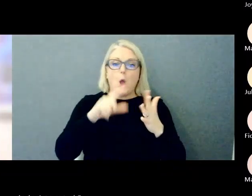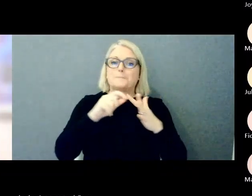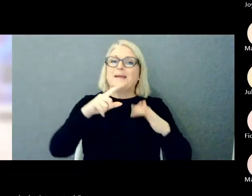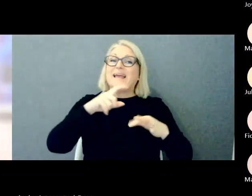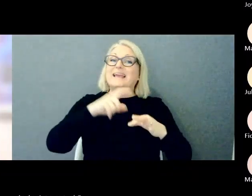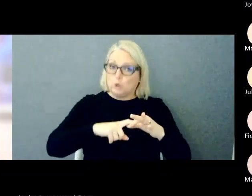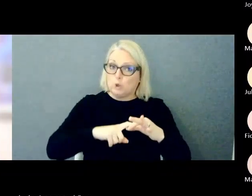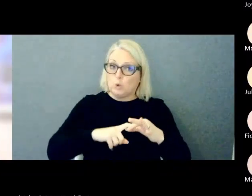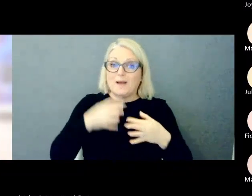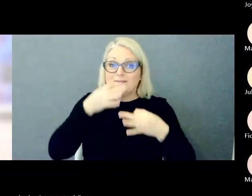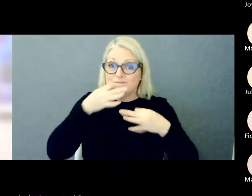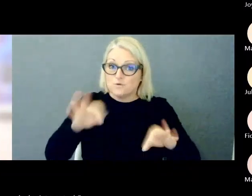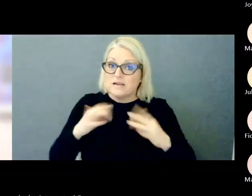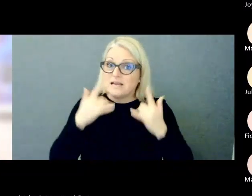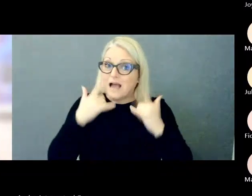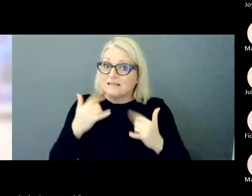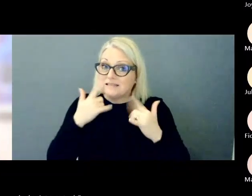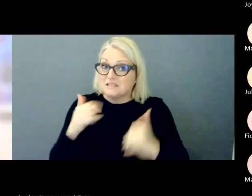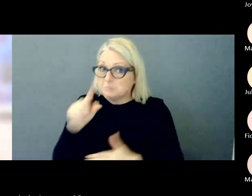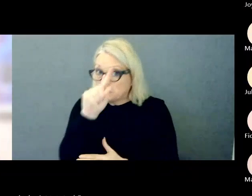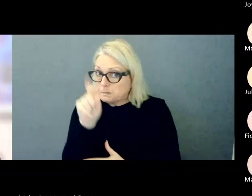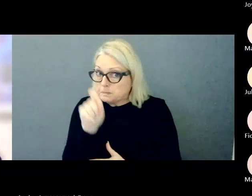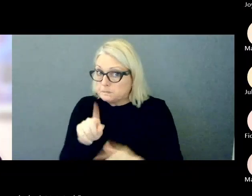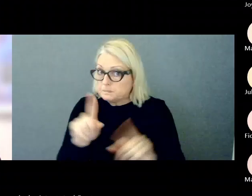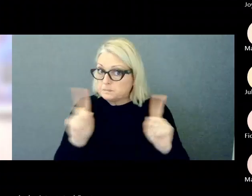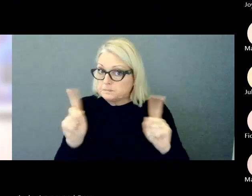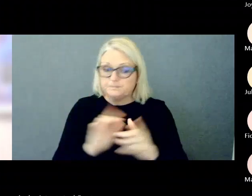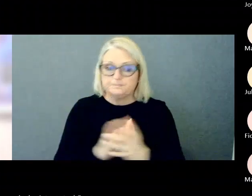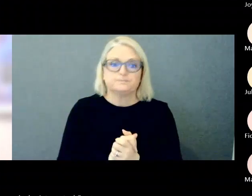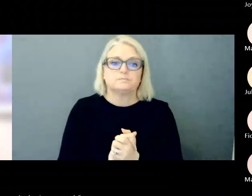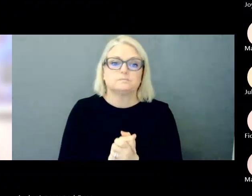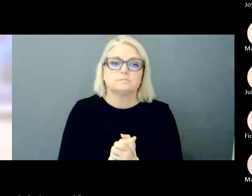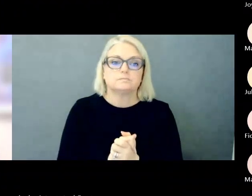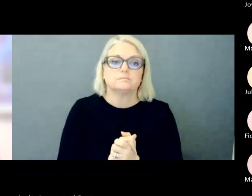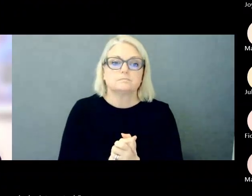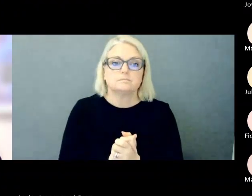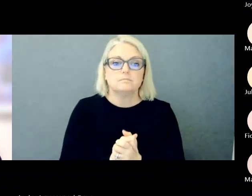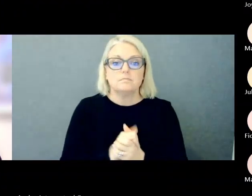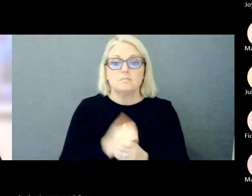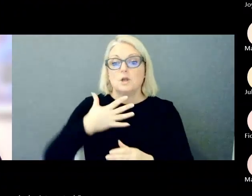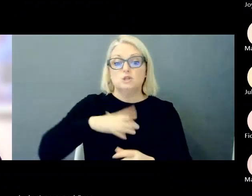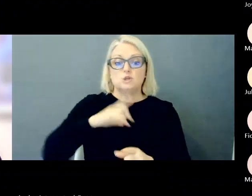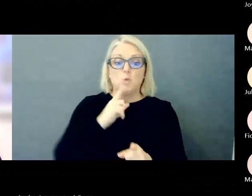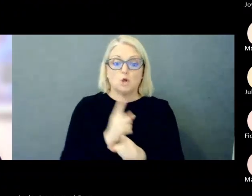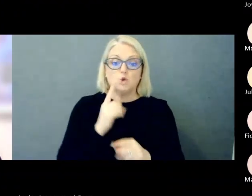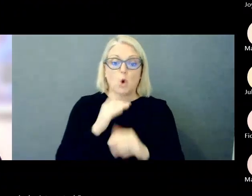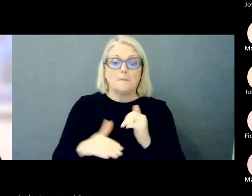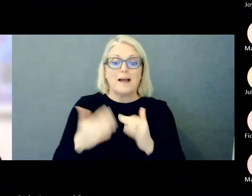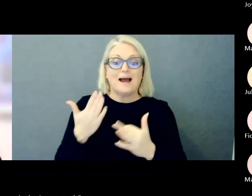Is there anything else you wanted to mention around access to some of the resources that you've discussed today,